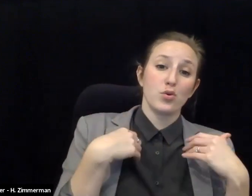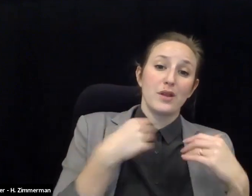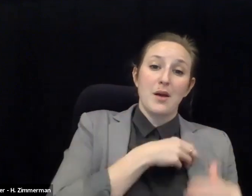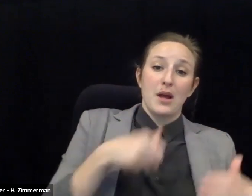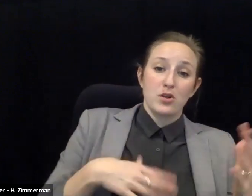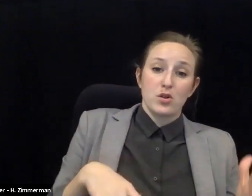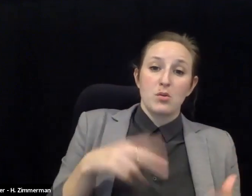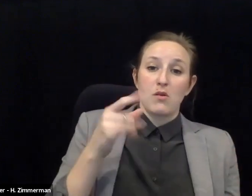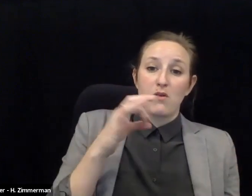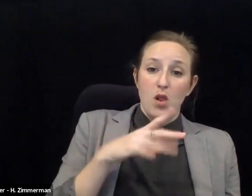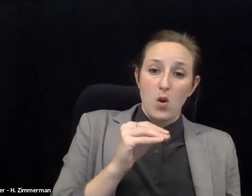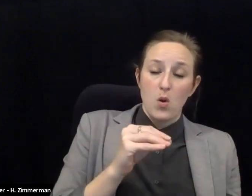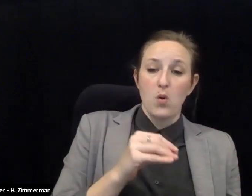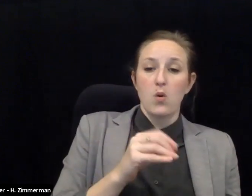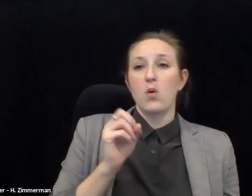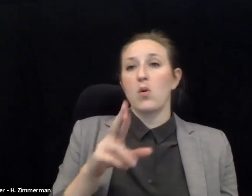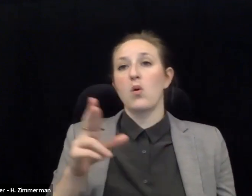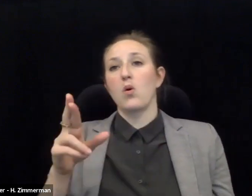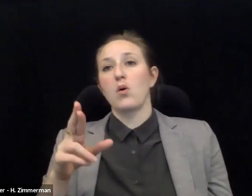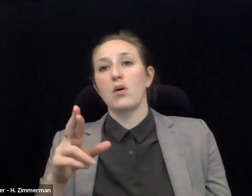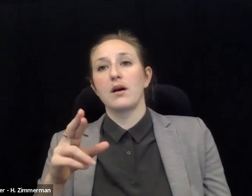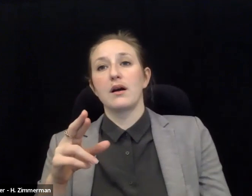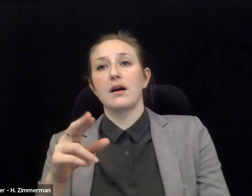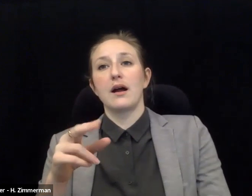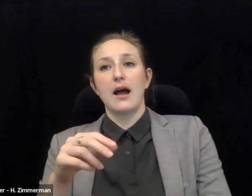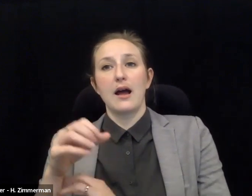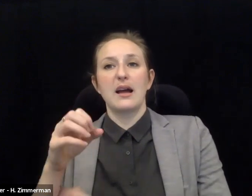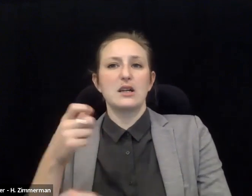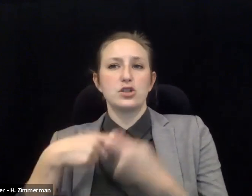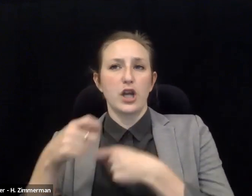sonaxion exchange and then created space for customization.